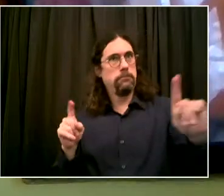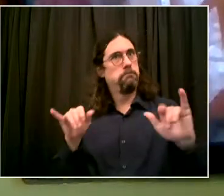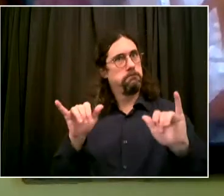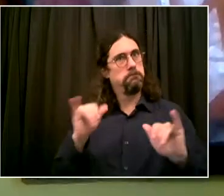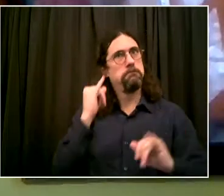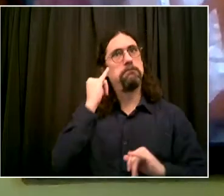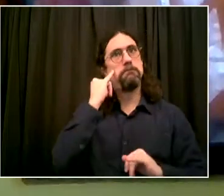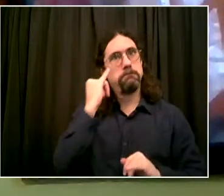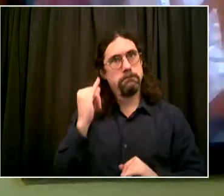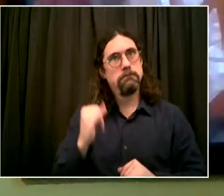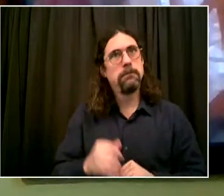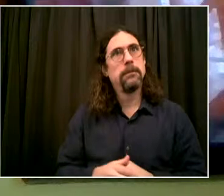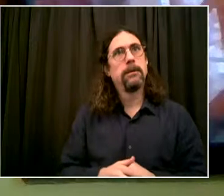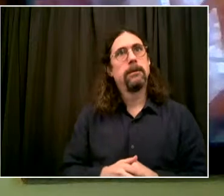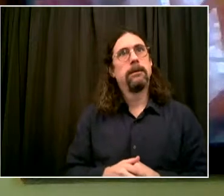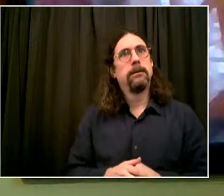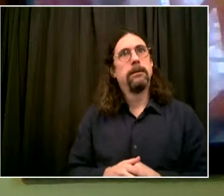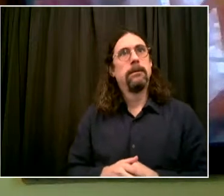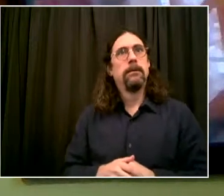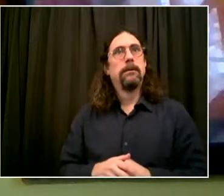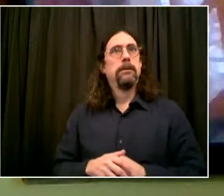INFECTED. THE THREE STRAINS WE ARE MOST CONCERNED ABOUT AND PEOPLE